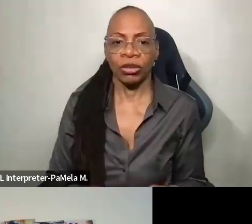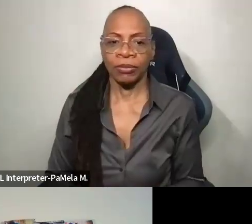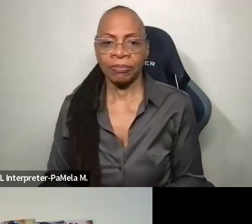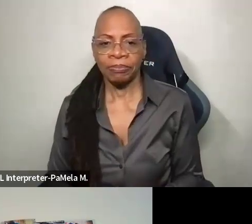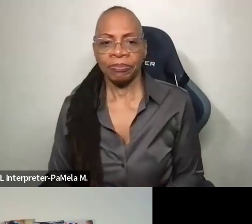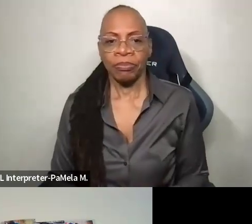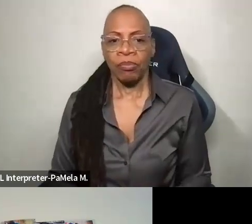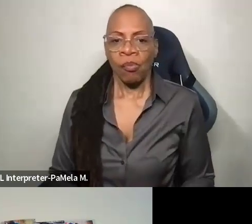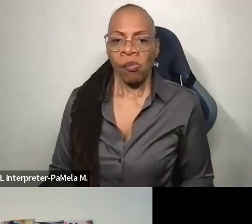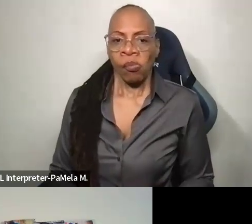Yeah. All right.